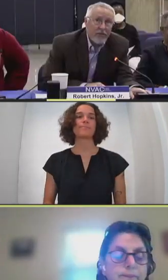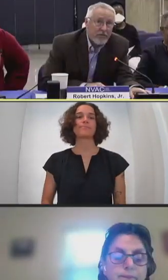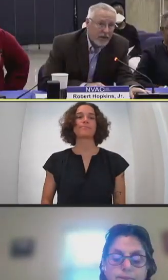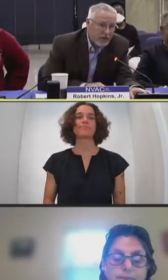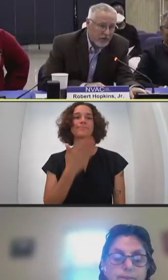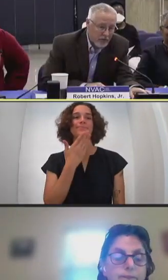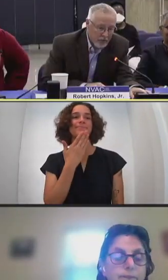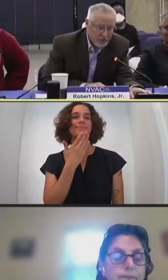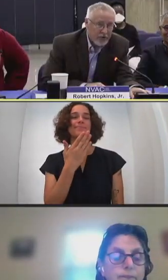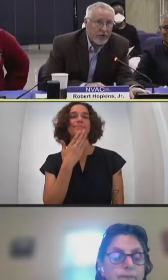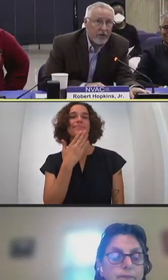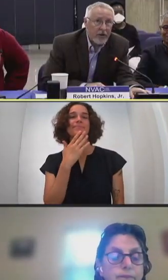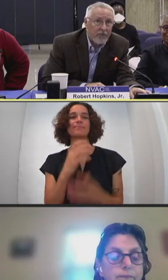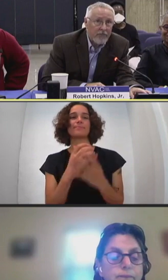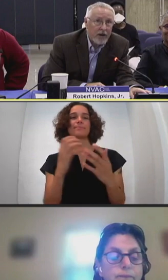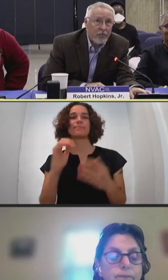Robert Hopkins: Thank you very much, Judy. And our final presenter